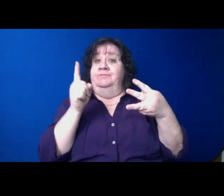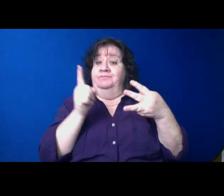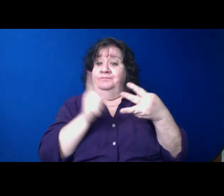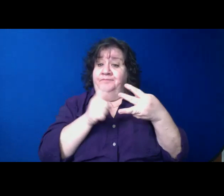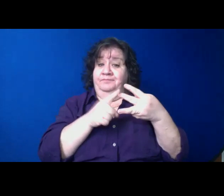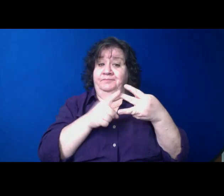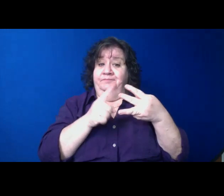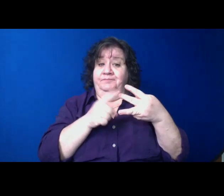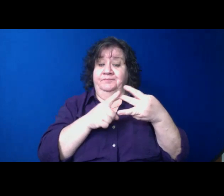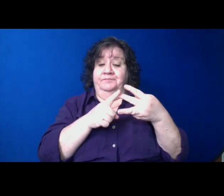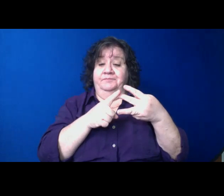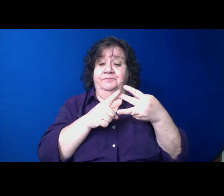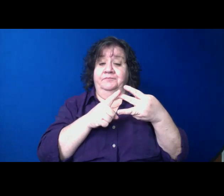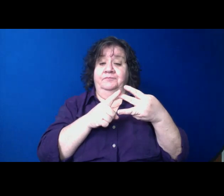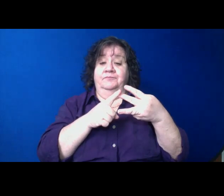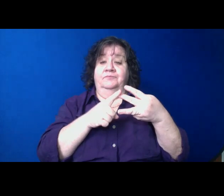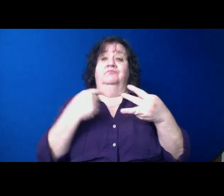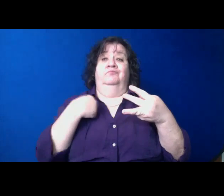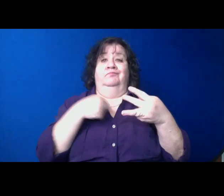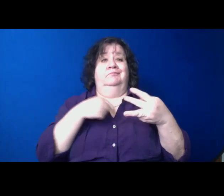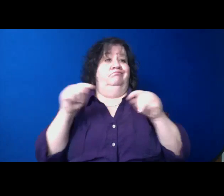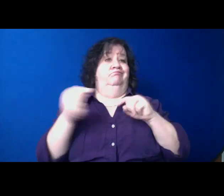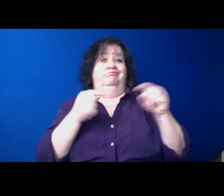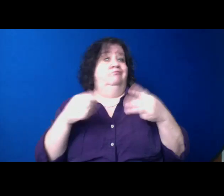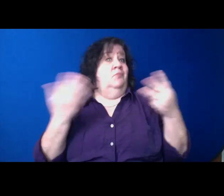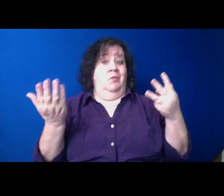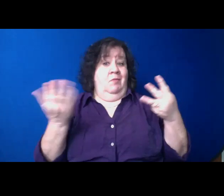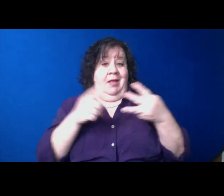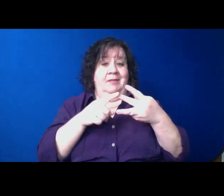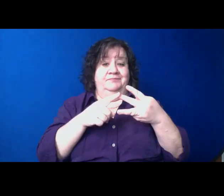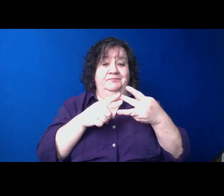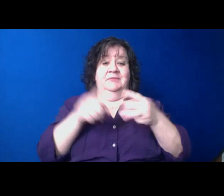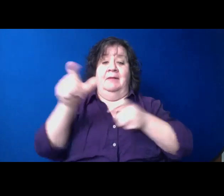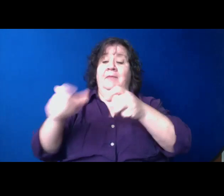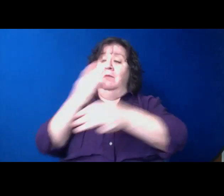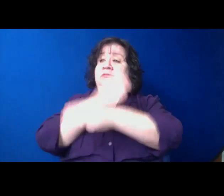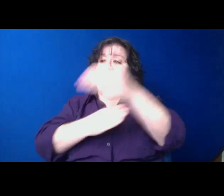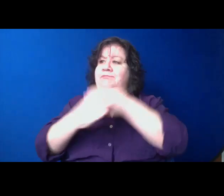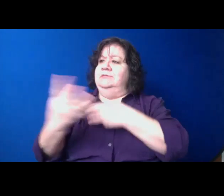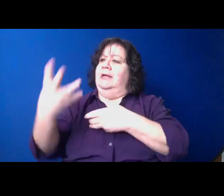and then finally we will talk about uh disability inclusive climate action so